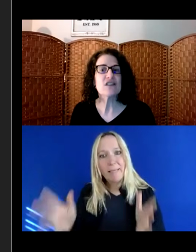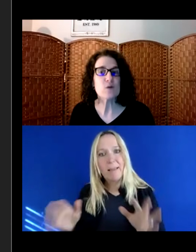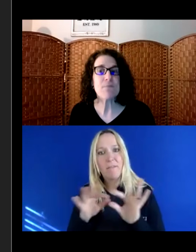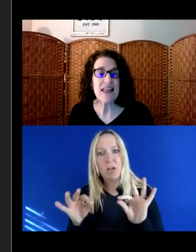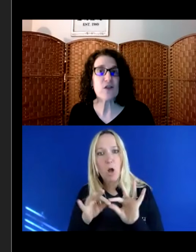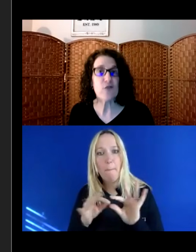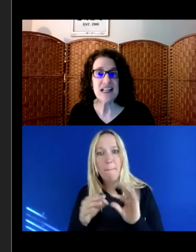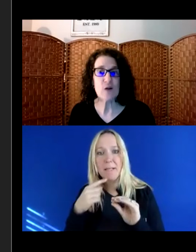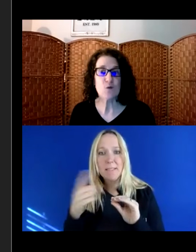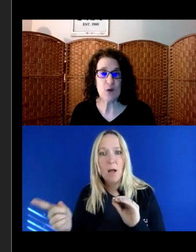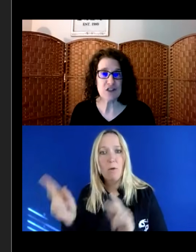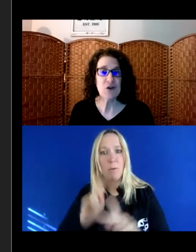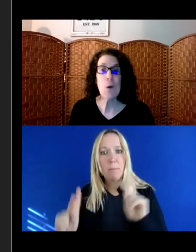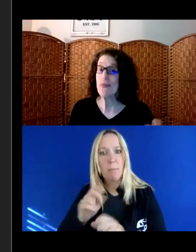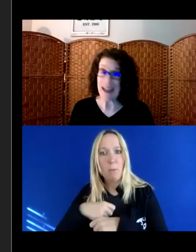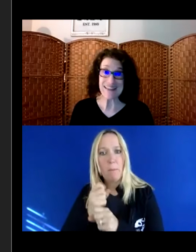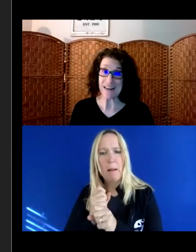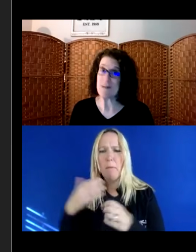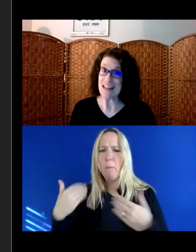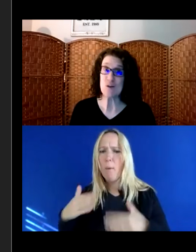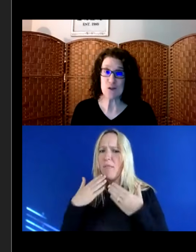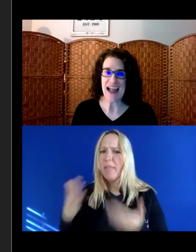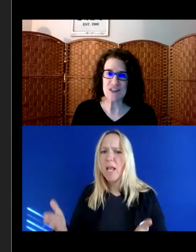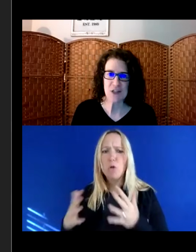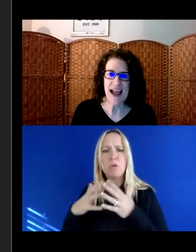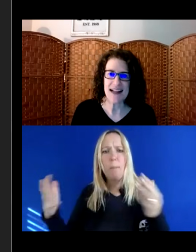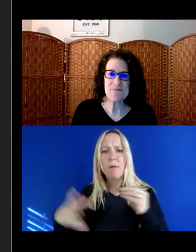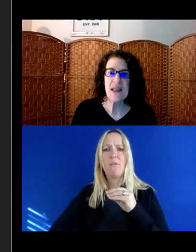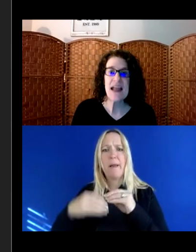to expand their video's reach, or thank them if they use the hashtag.